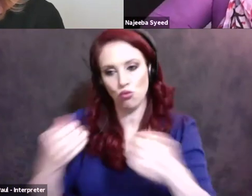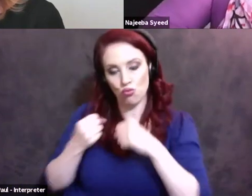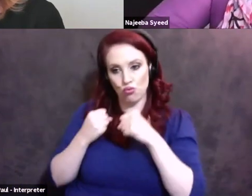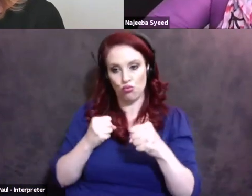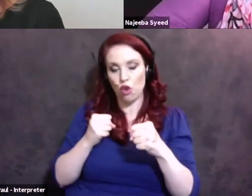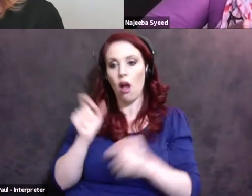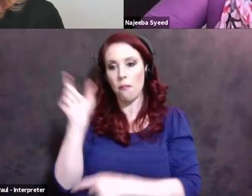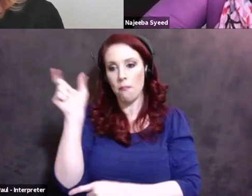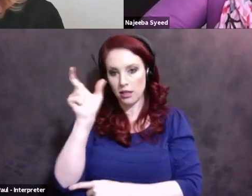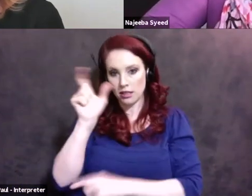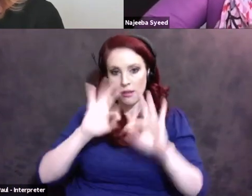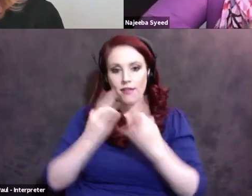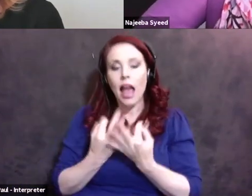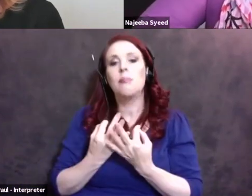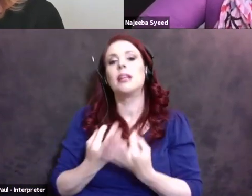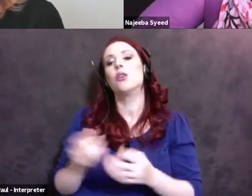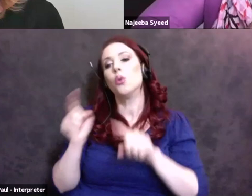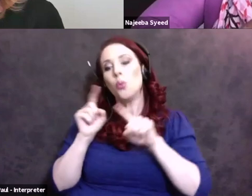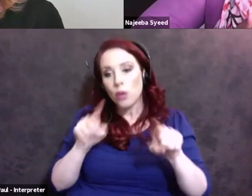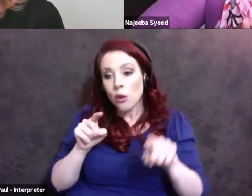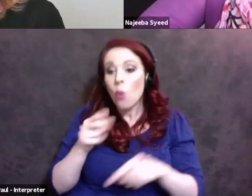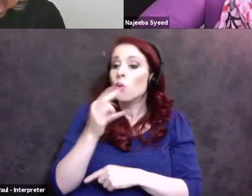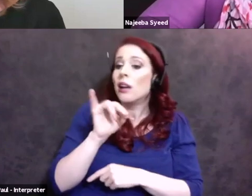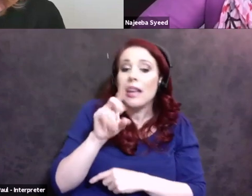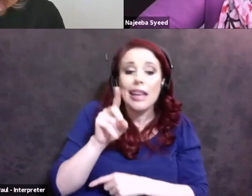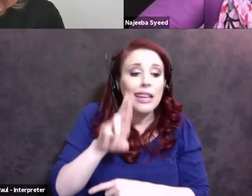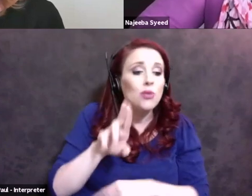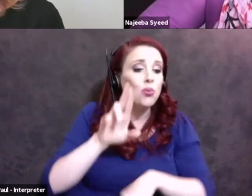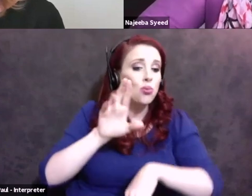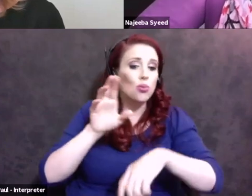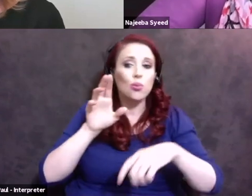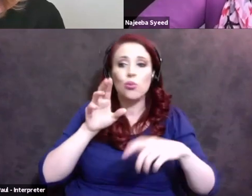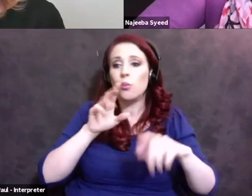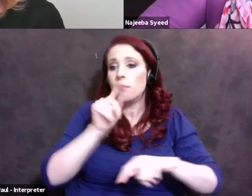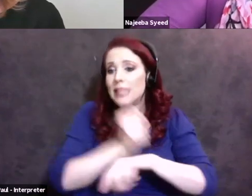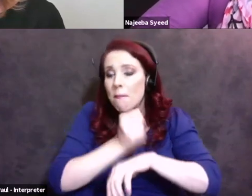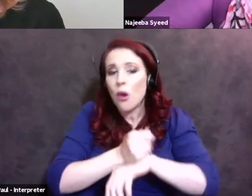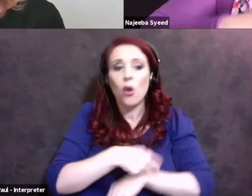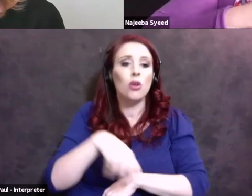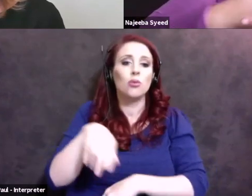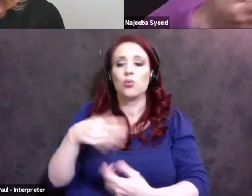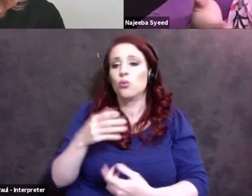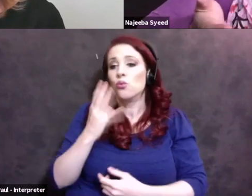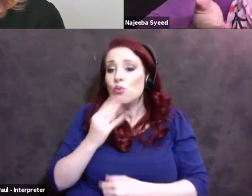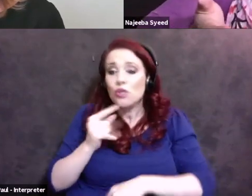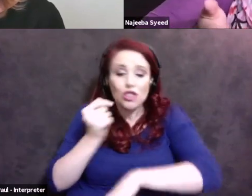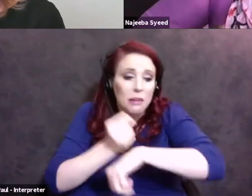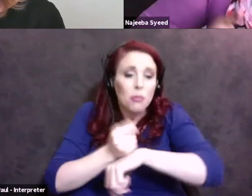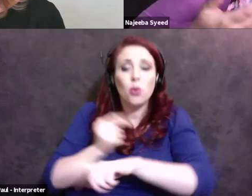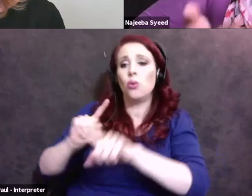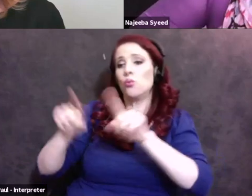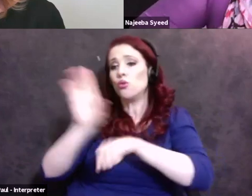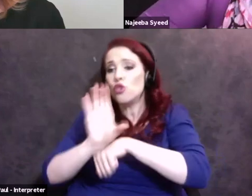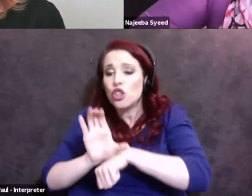take us to a Hindu temple, a synagogue, to church, to experience on holidays and build